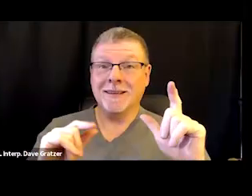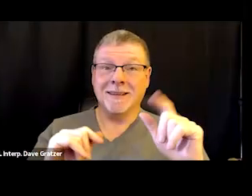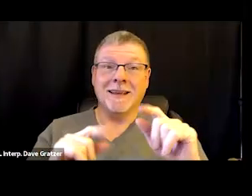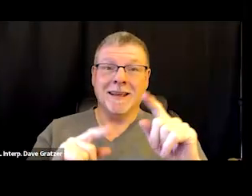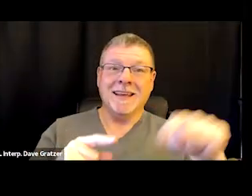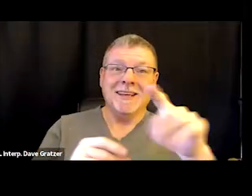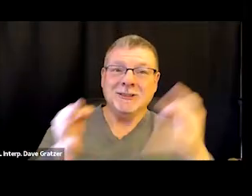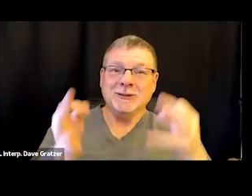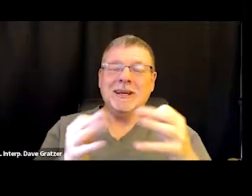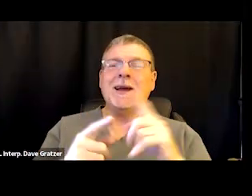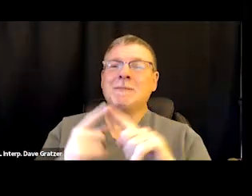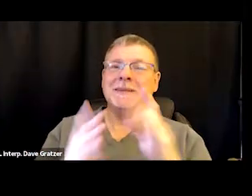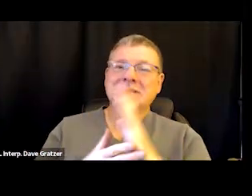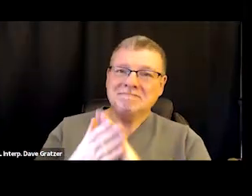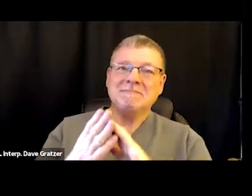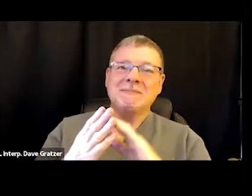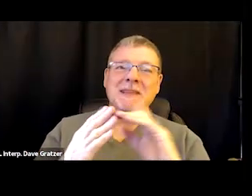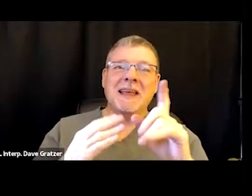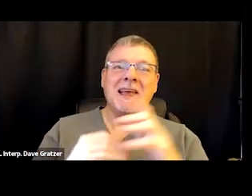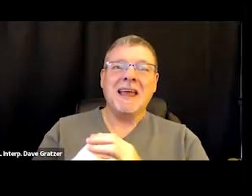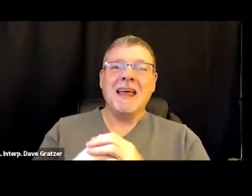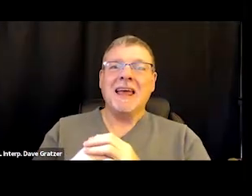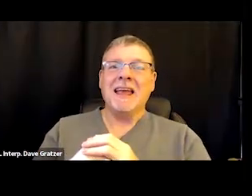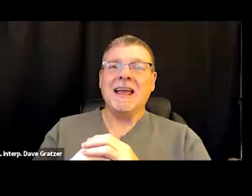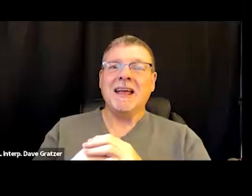About 25% of you coming from, uh, the judiciary.